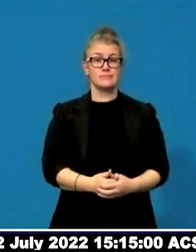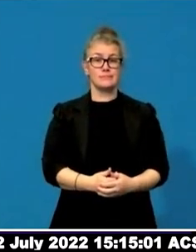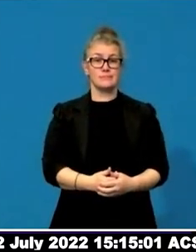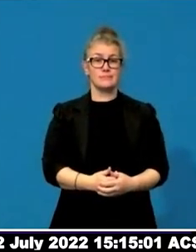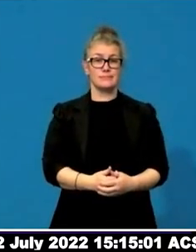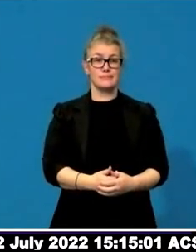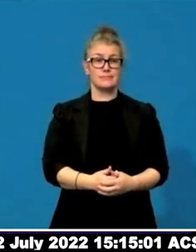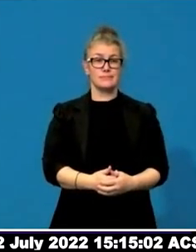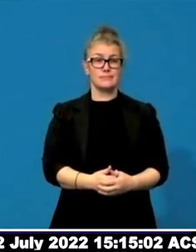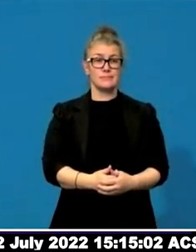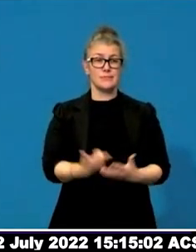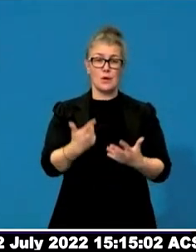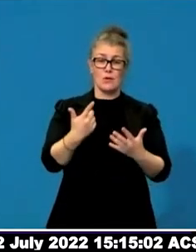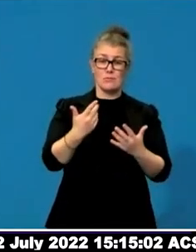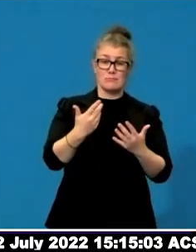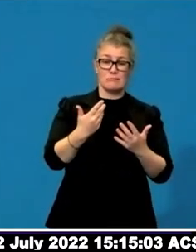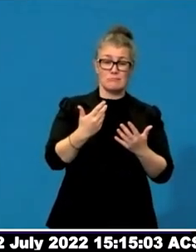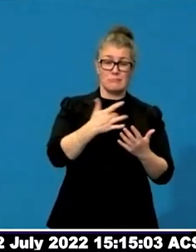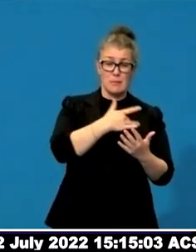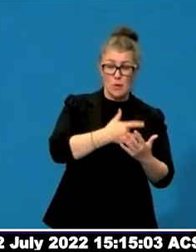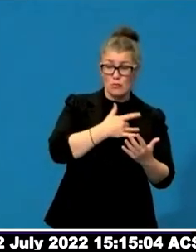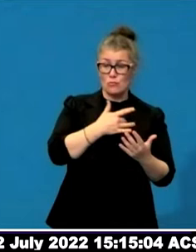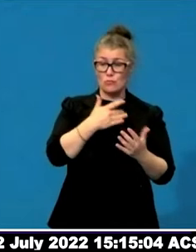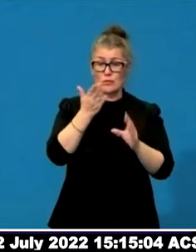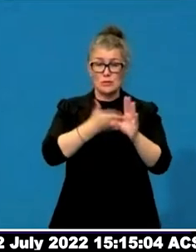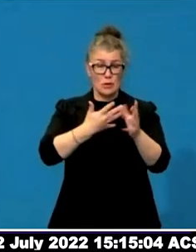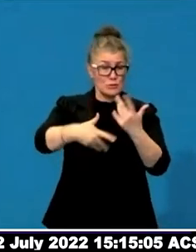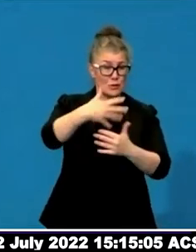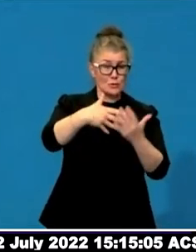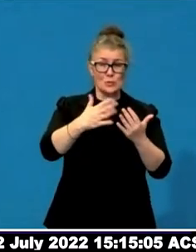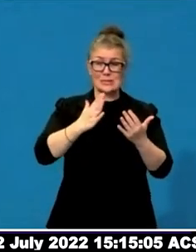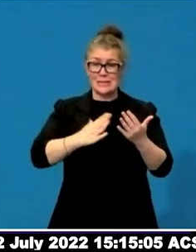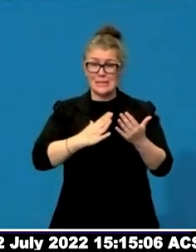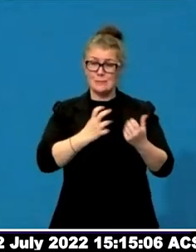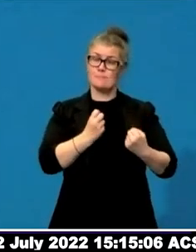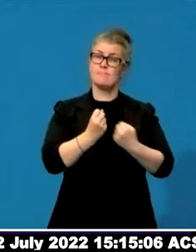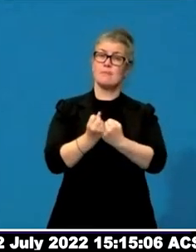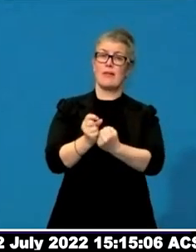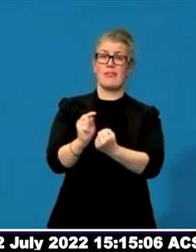and psycho-social need with good support. So thank you for that.